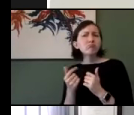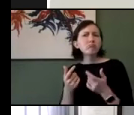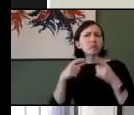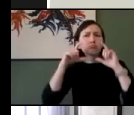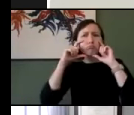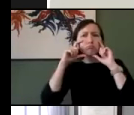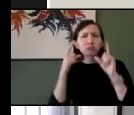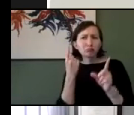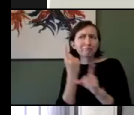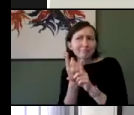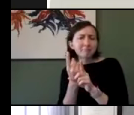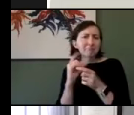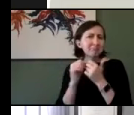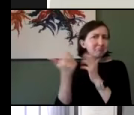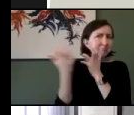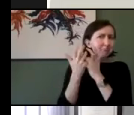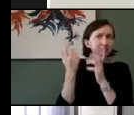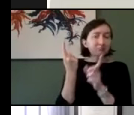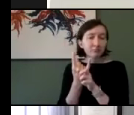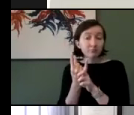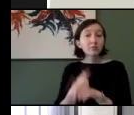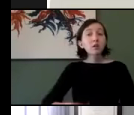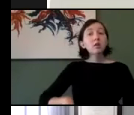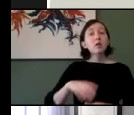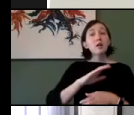social distancing and handwashing does help.